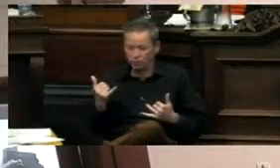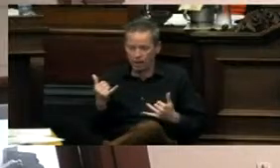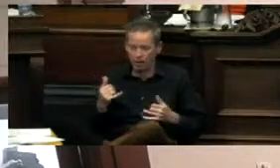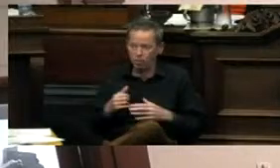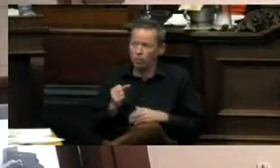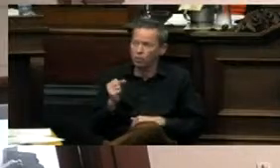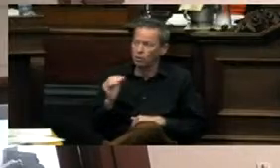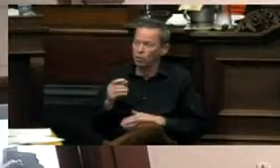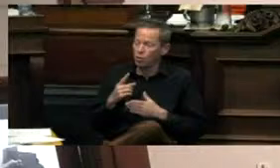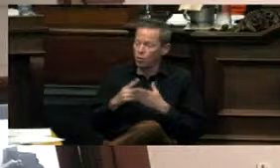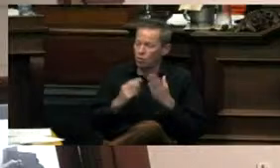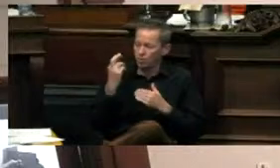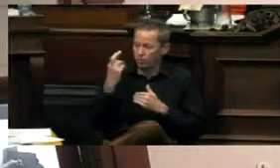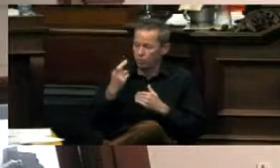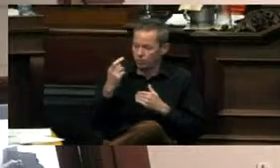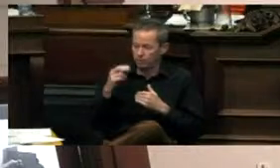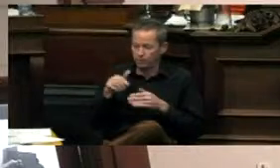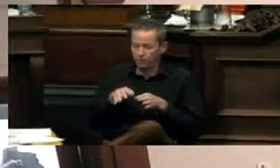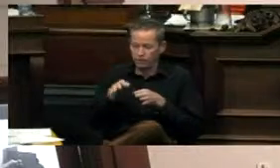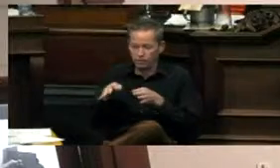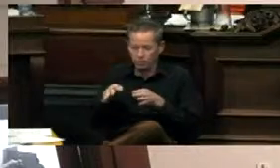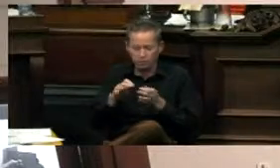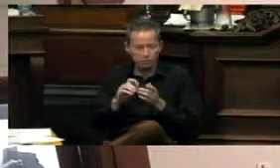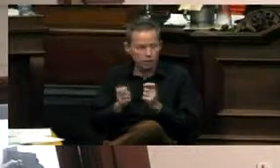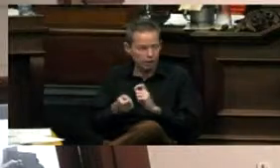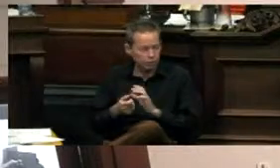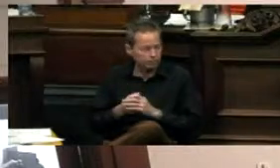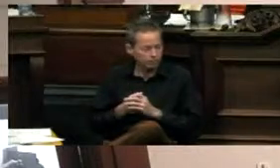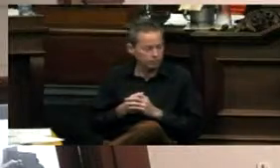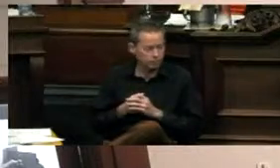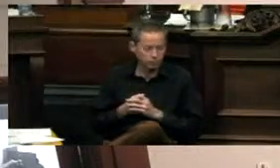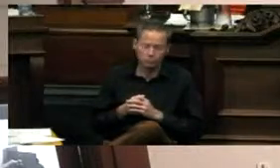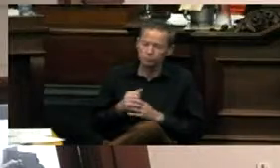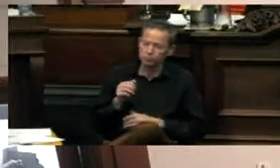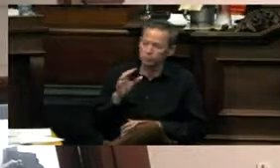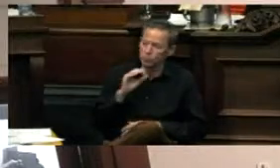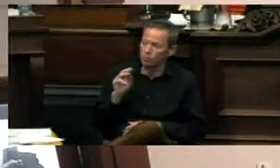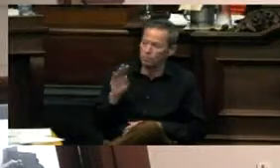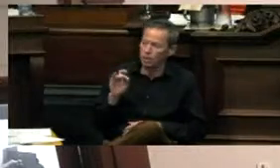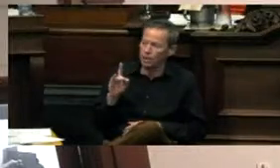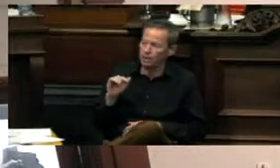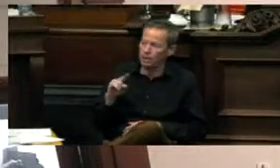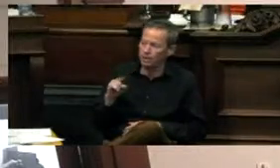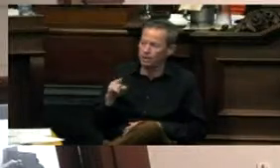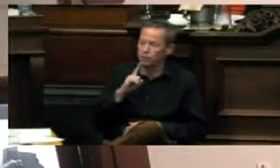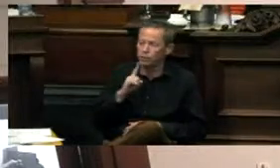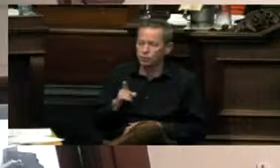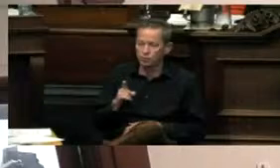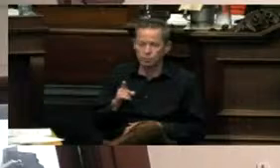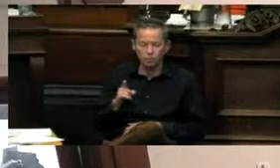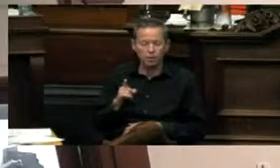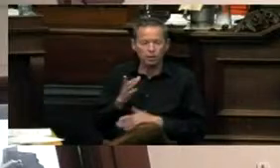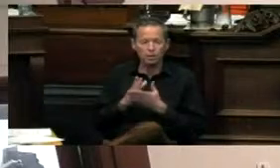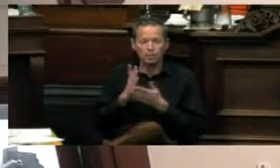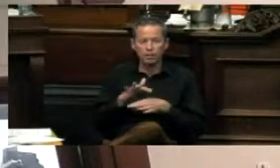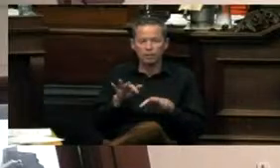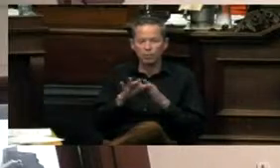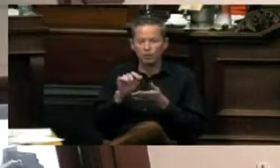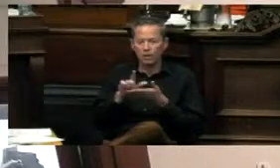it also works for all of council like it seems to now. So what is